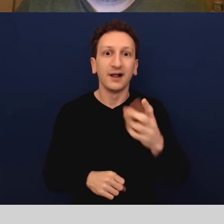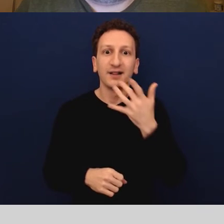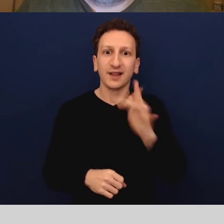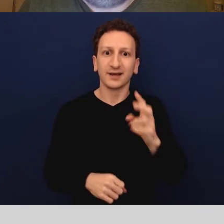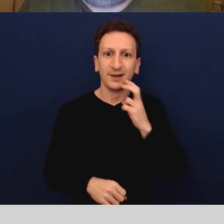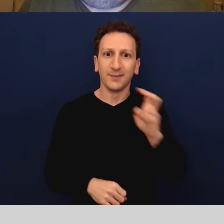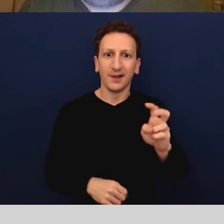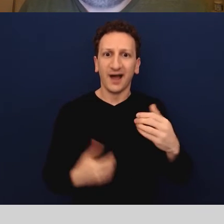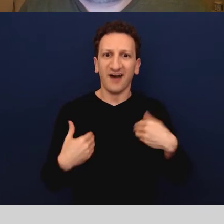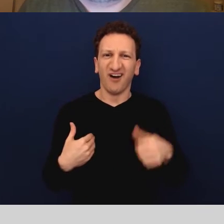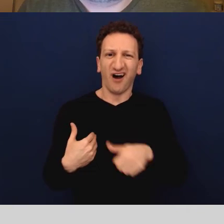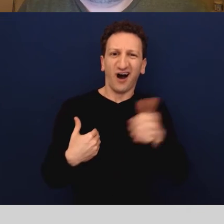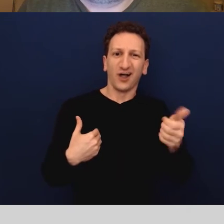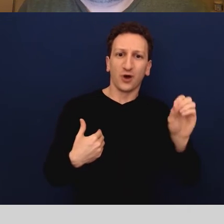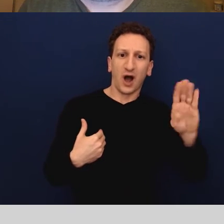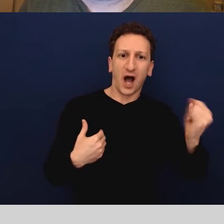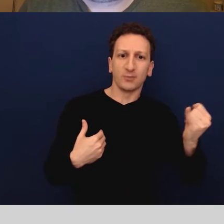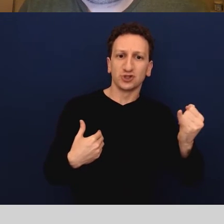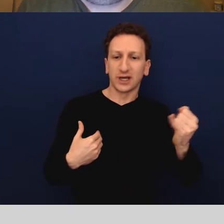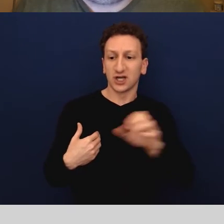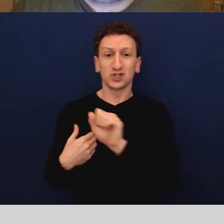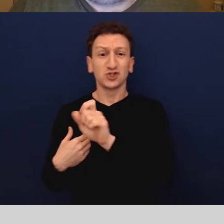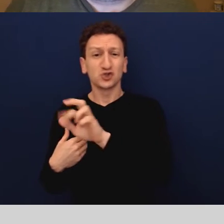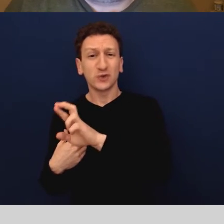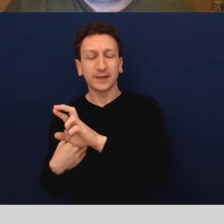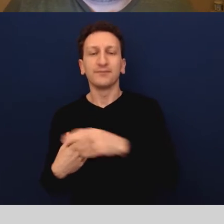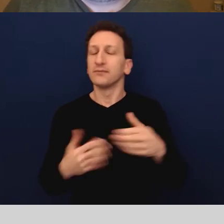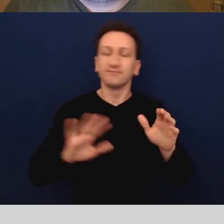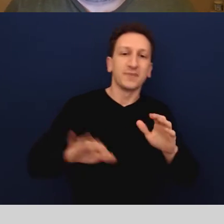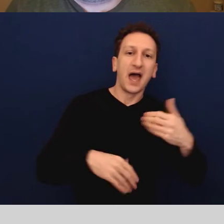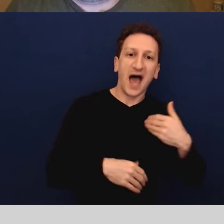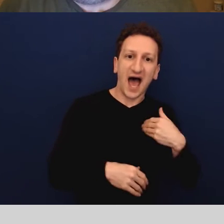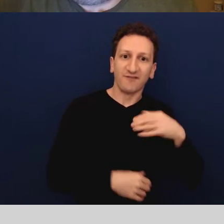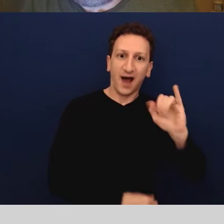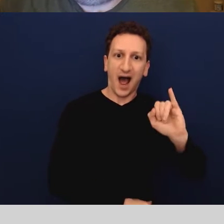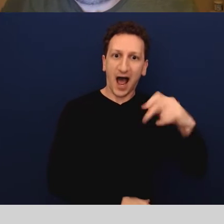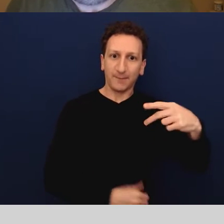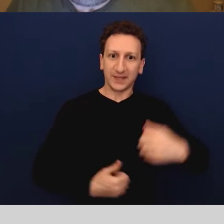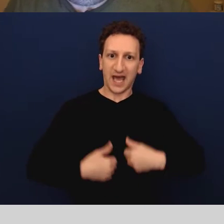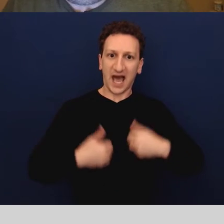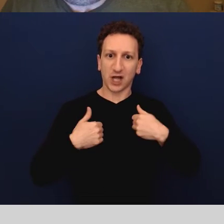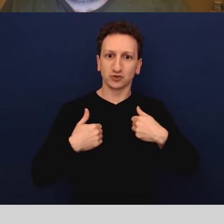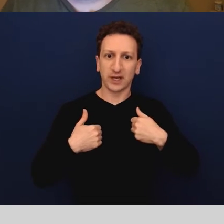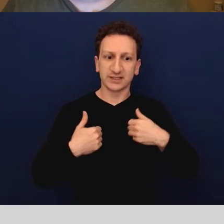It has an IP address. We can be explicit instead of in the name in the object that we give